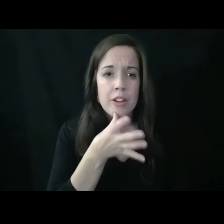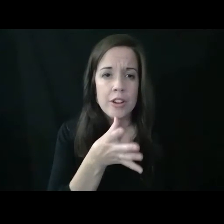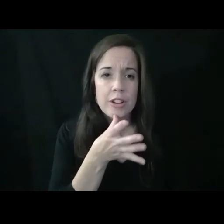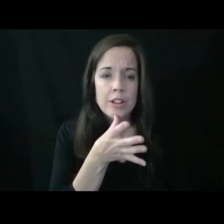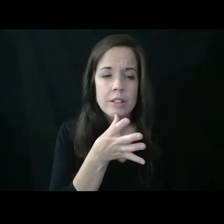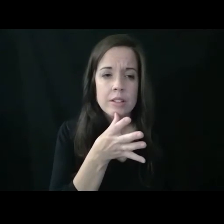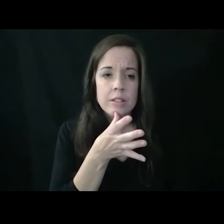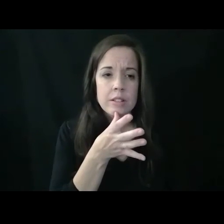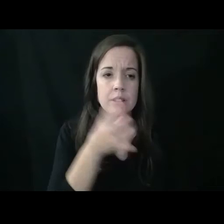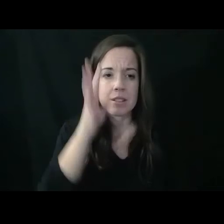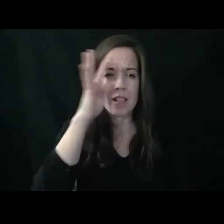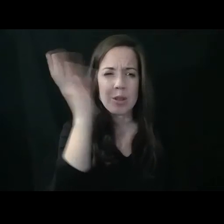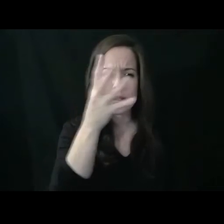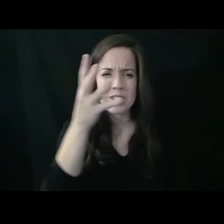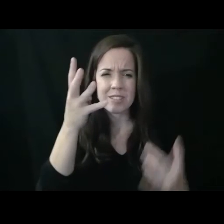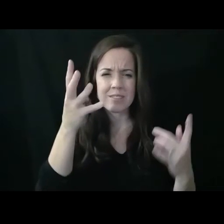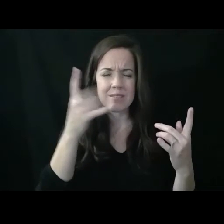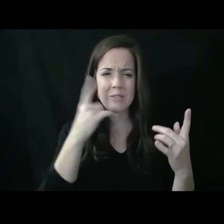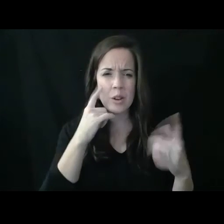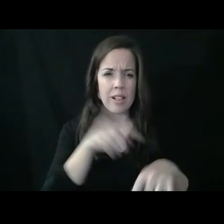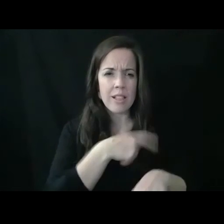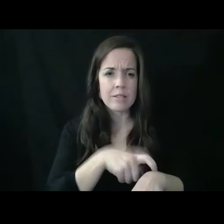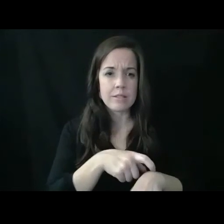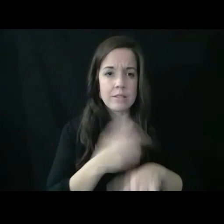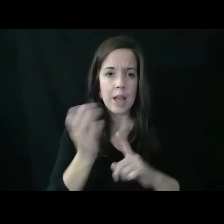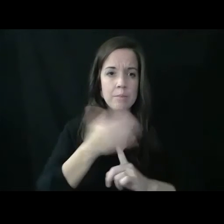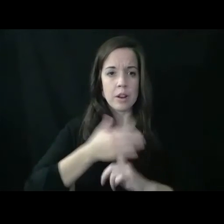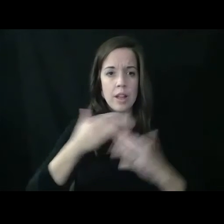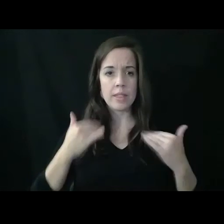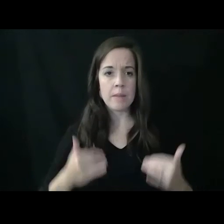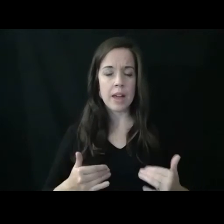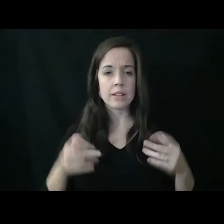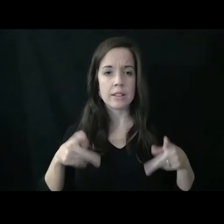for a while. I put on the body. The permission, while it lasts.